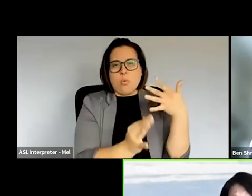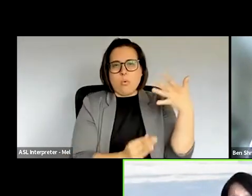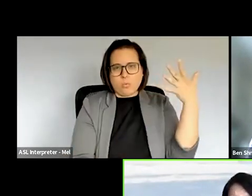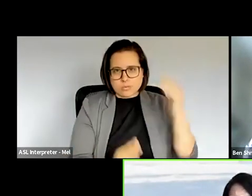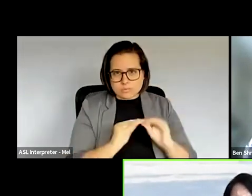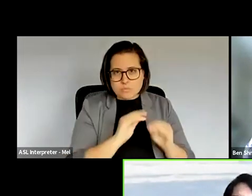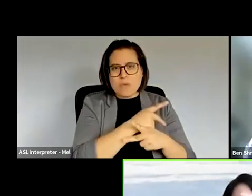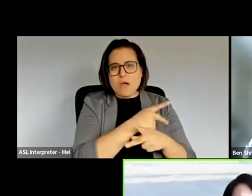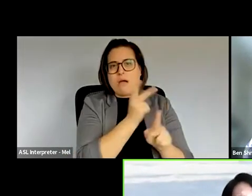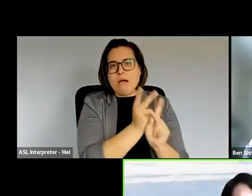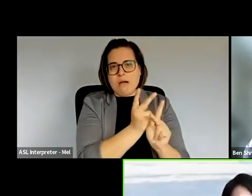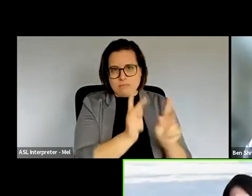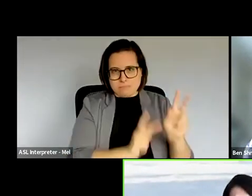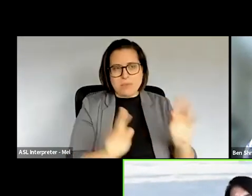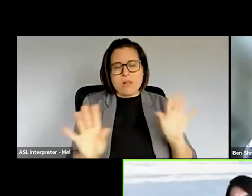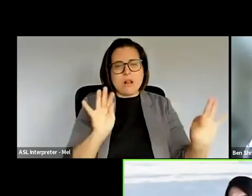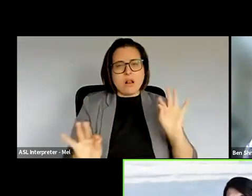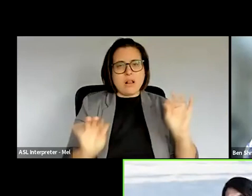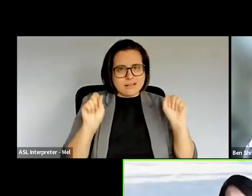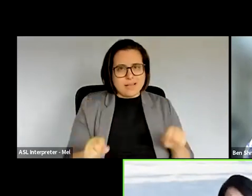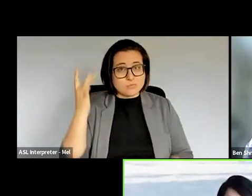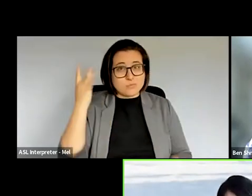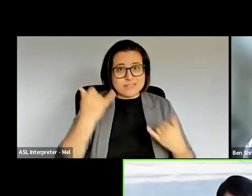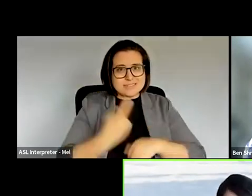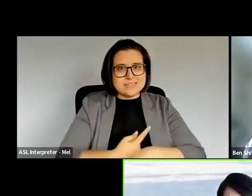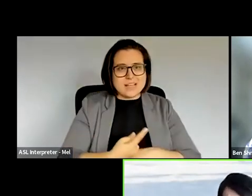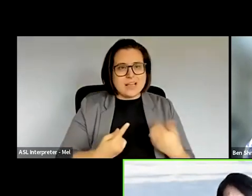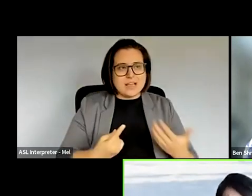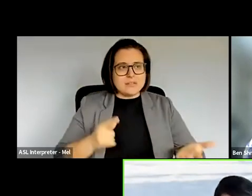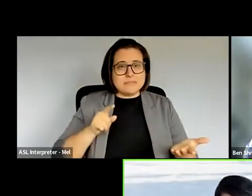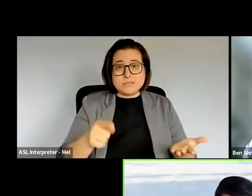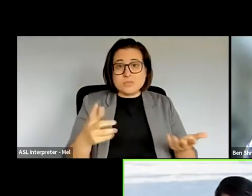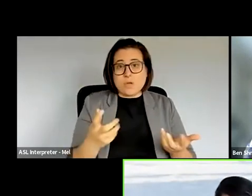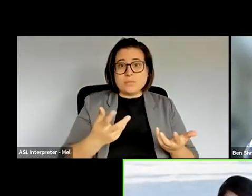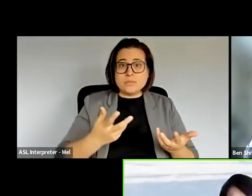that people can choose because today if you want to be social, you have